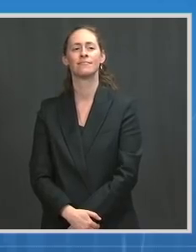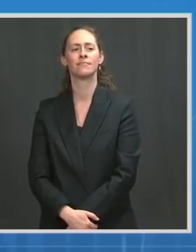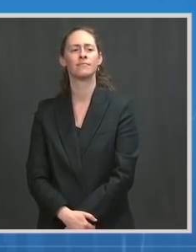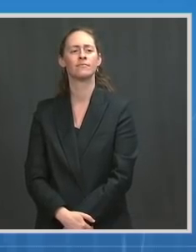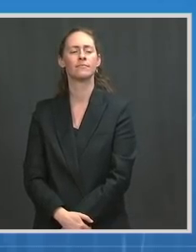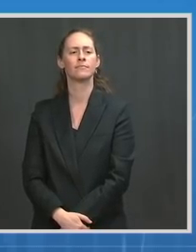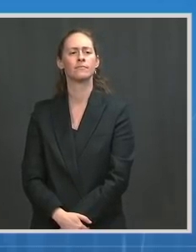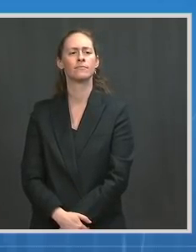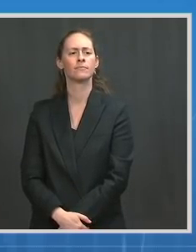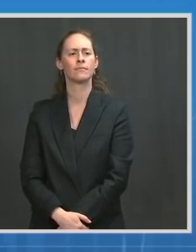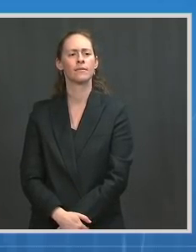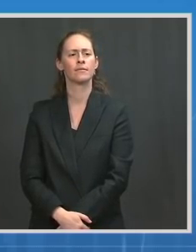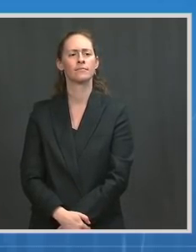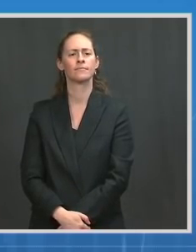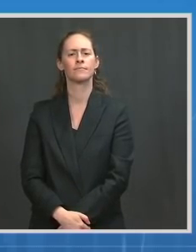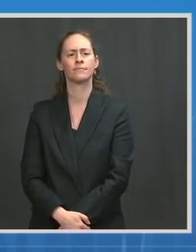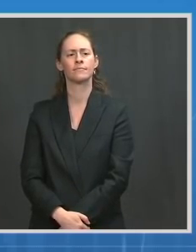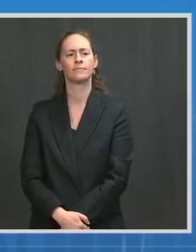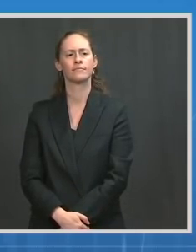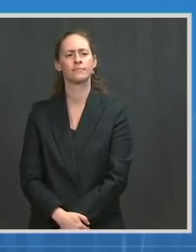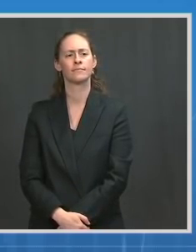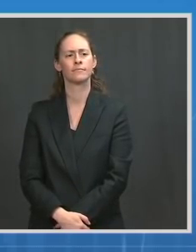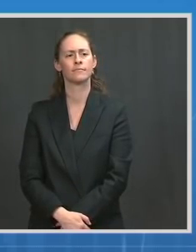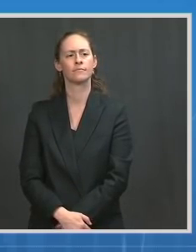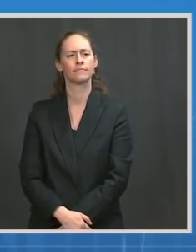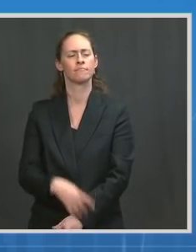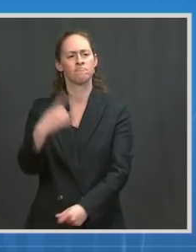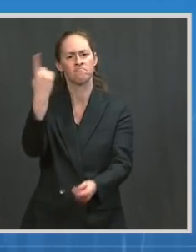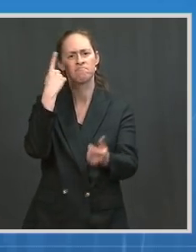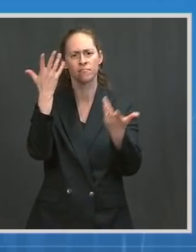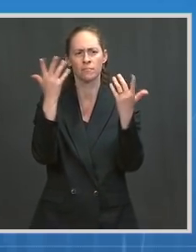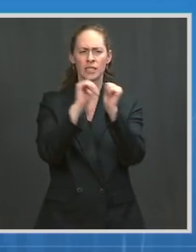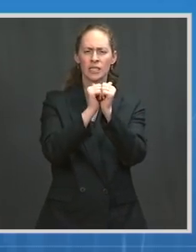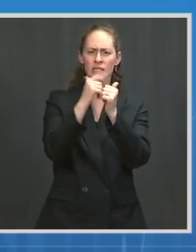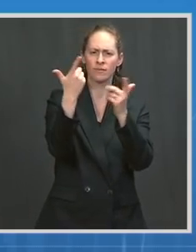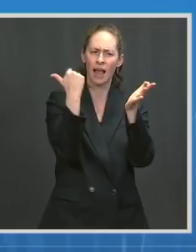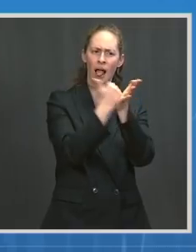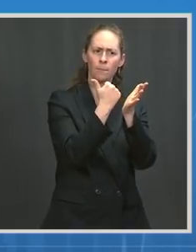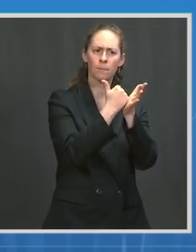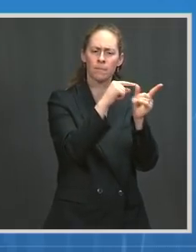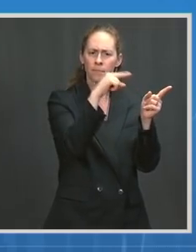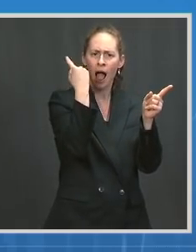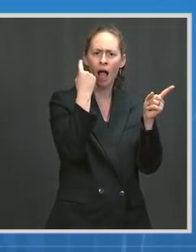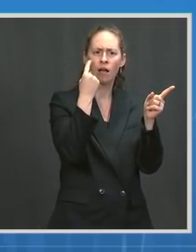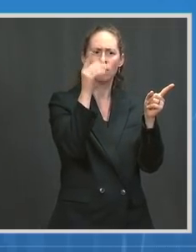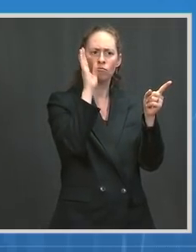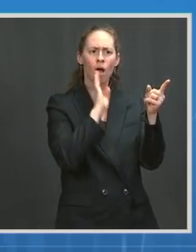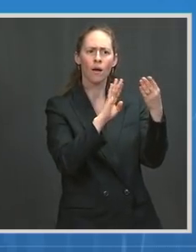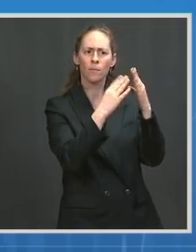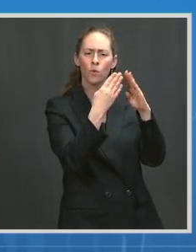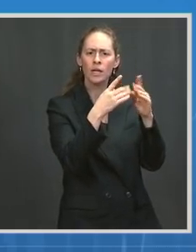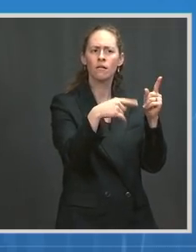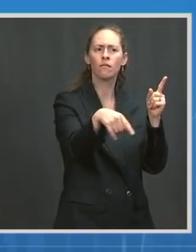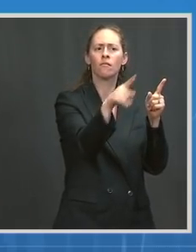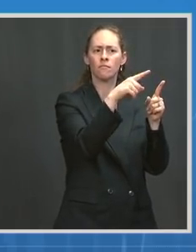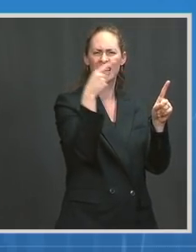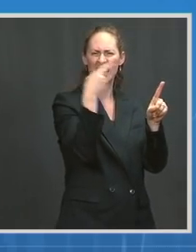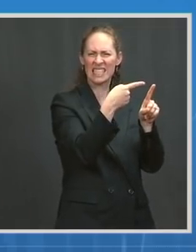to help African American parents -- and perhaps embedded fear over getting their children